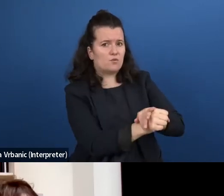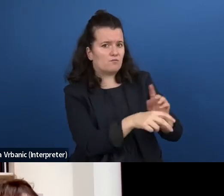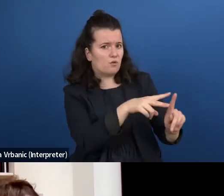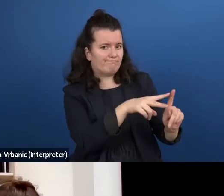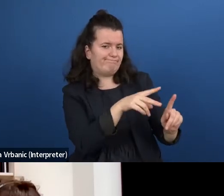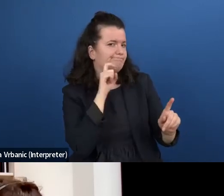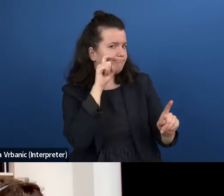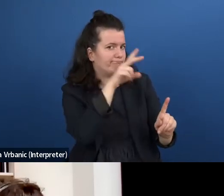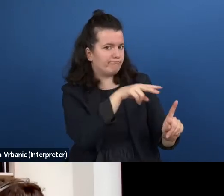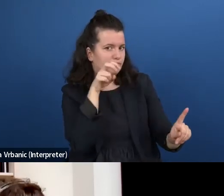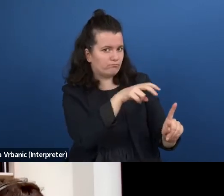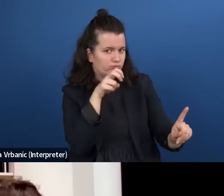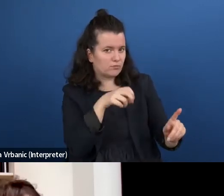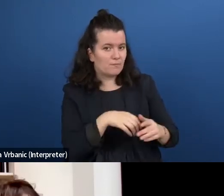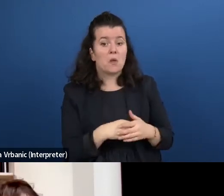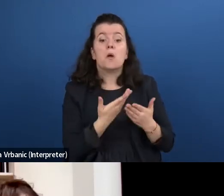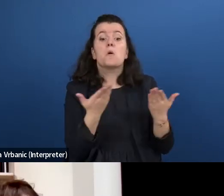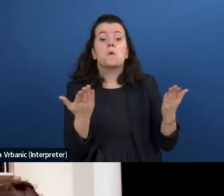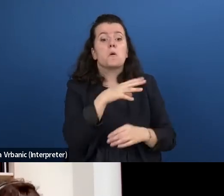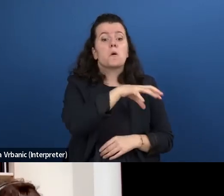United Nations has also pointed this out.